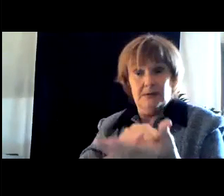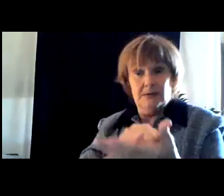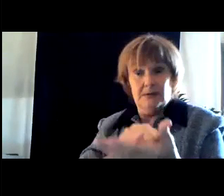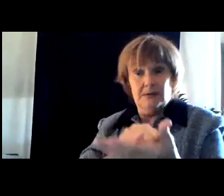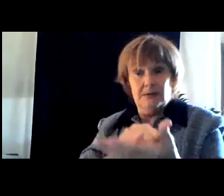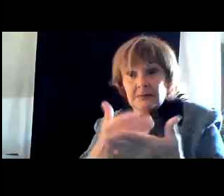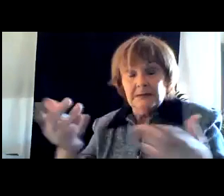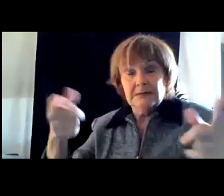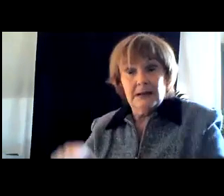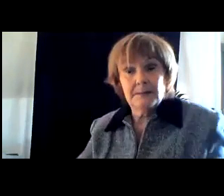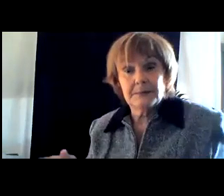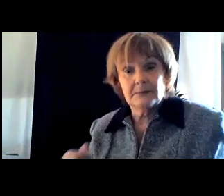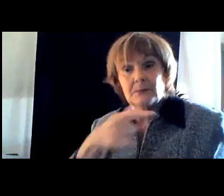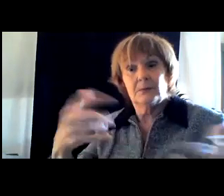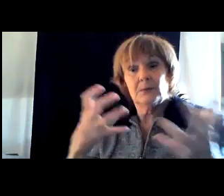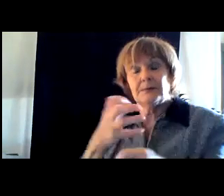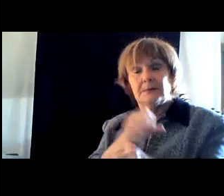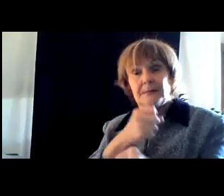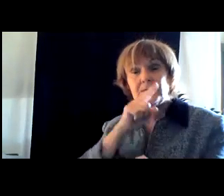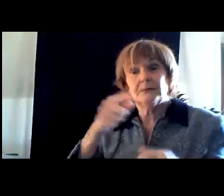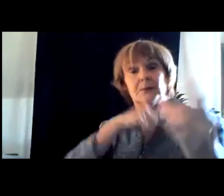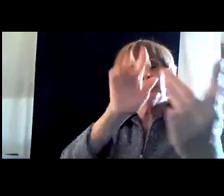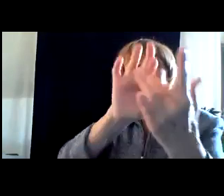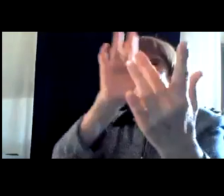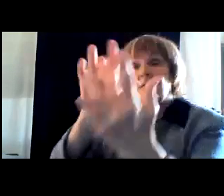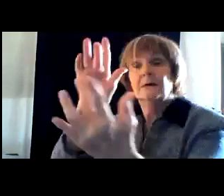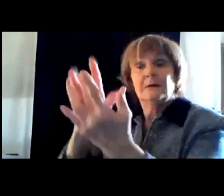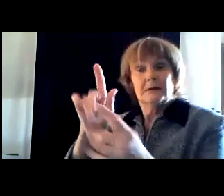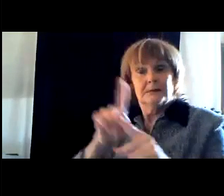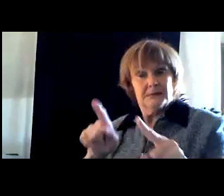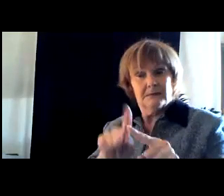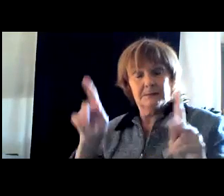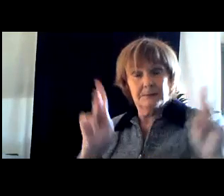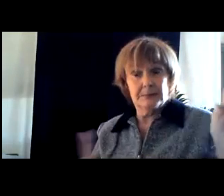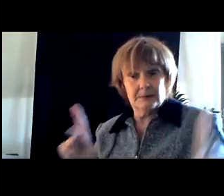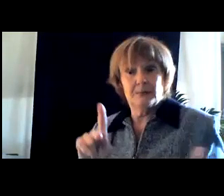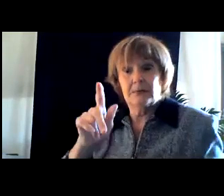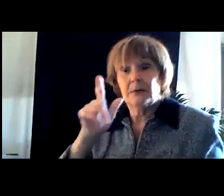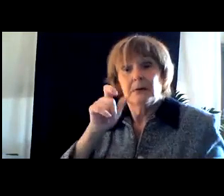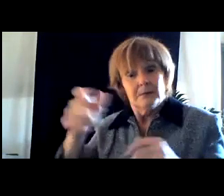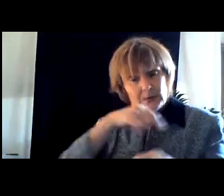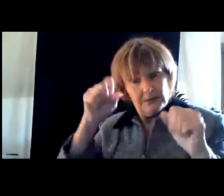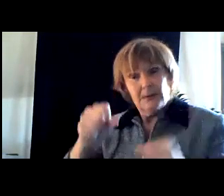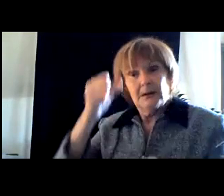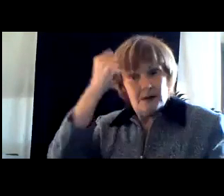that we're reaching out to all of the folks who are working on different aspects of this conversation so that we can be in conversation with one another.